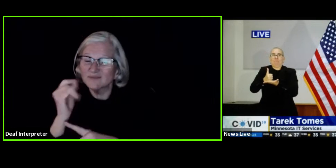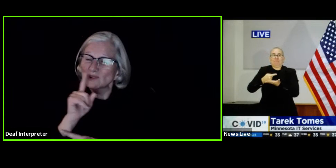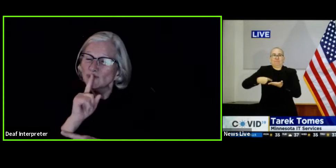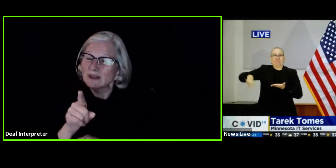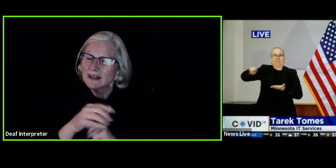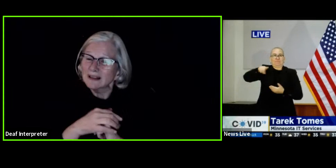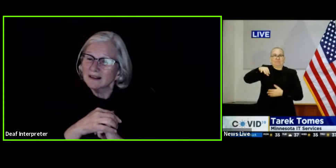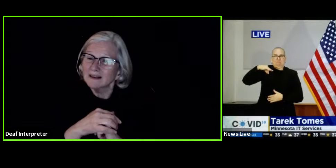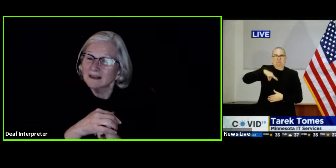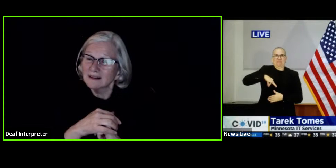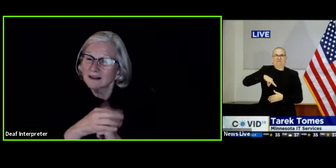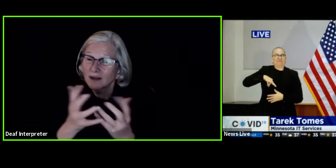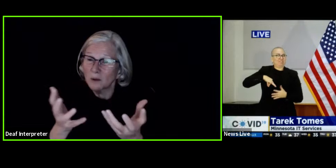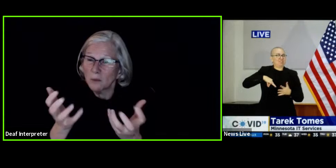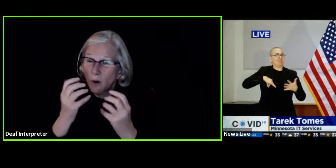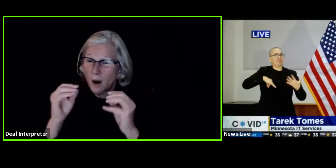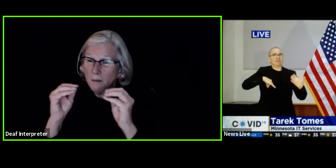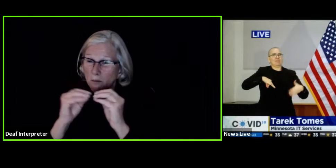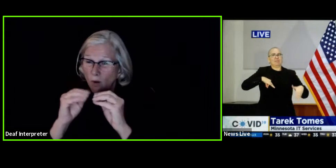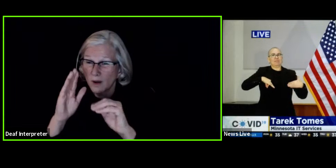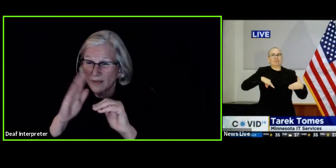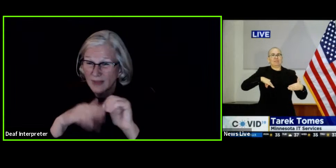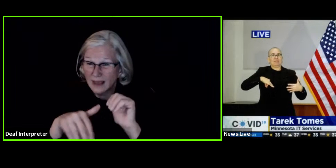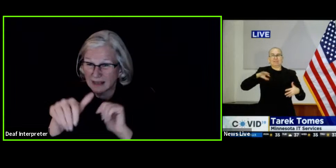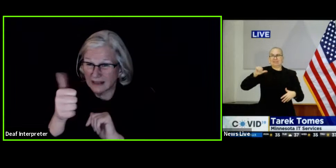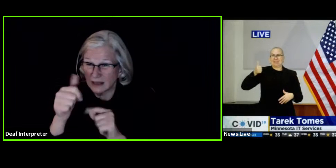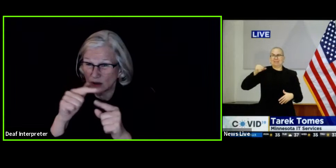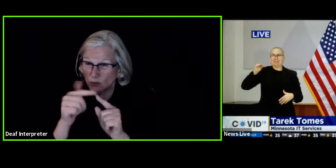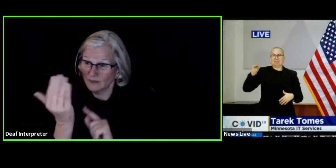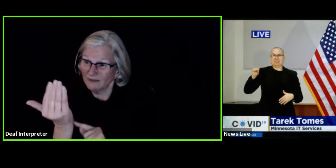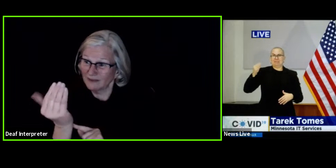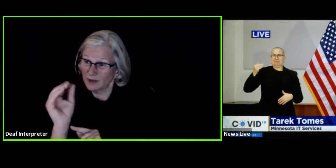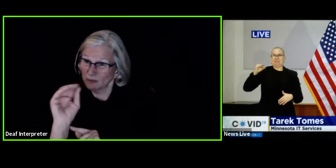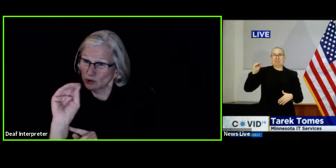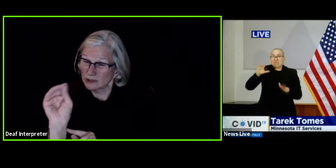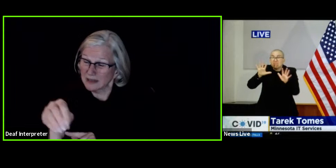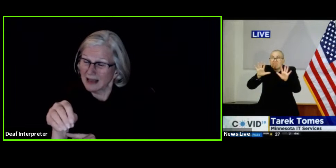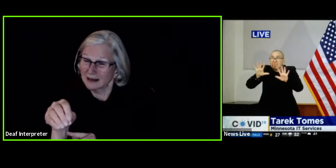AND SO, YOU KNOW, CERTAINLY IT IS IN ALL OF OUR COLLECTIVE BEST INTEREST IF WE,